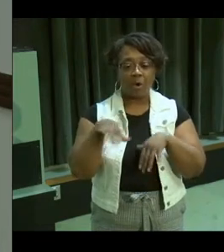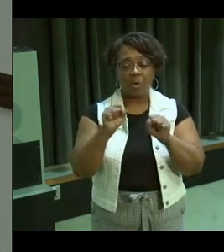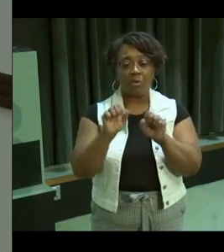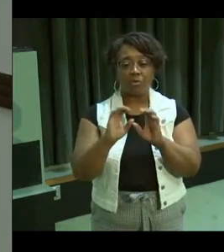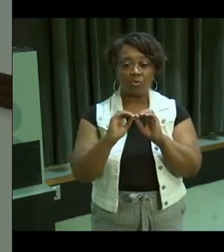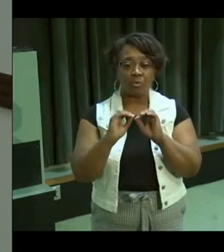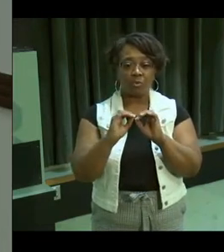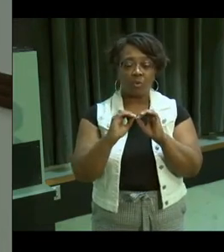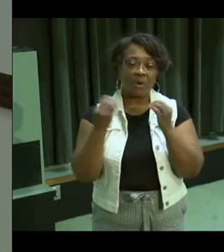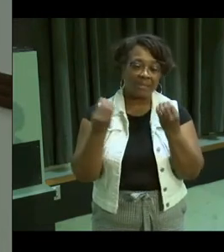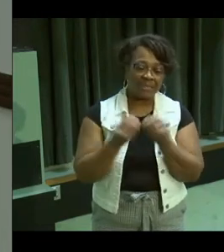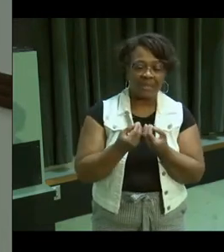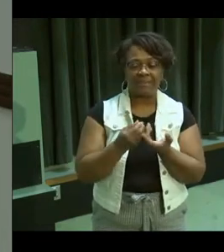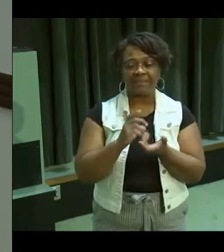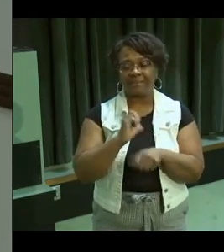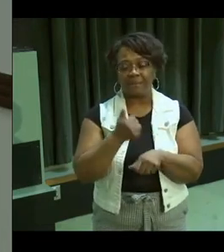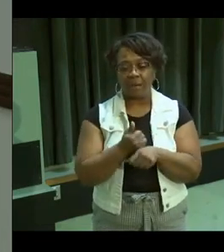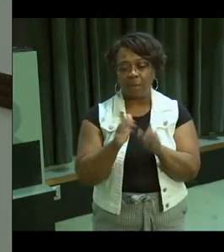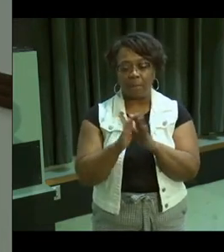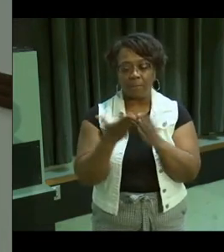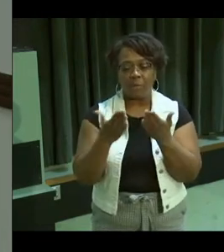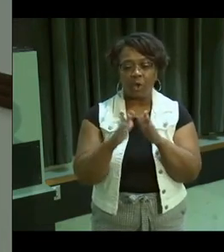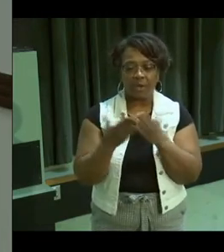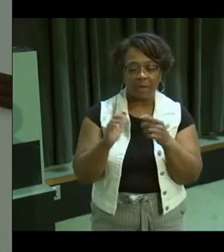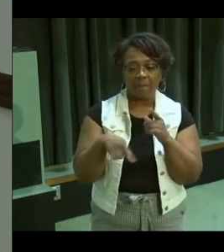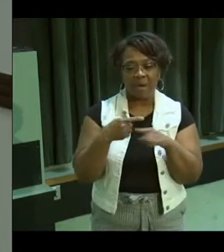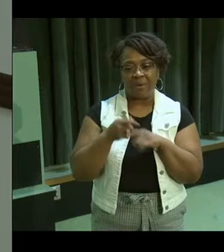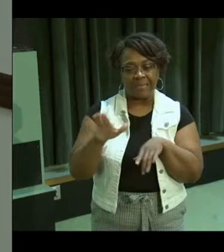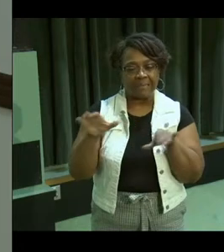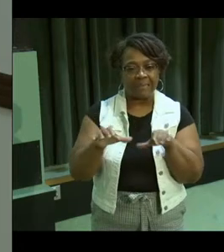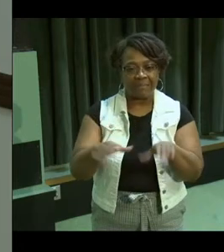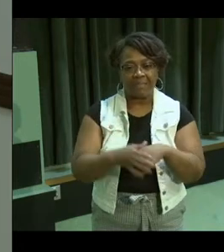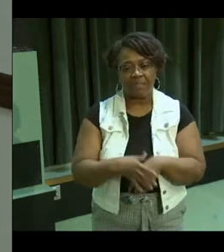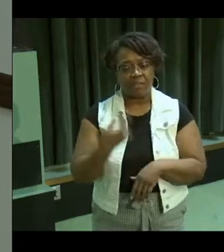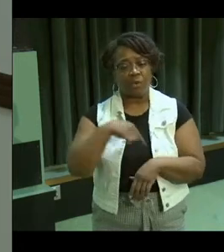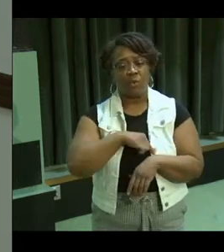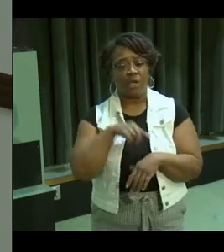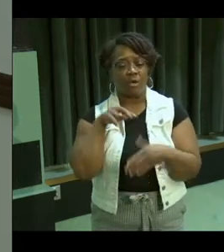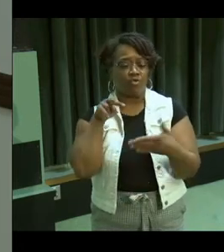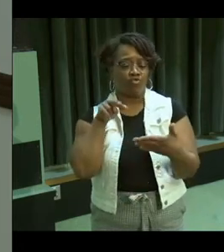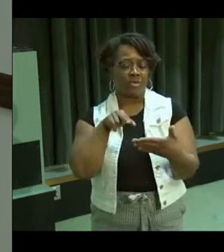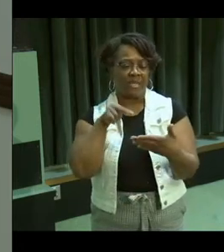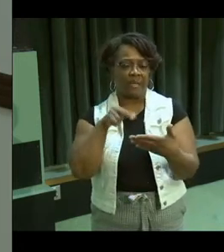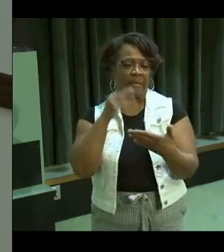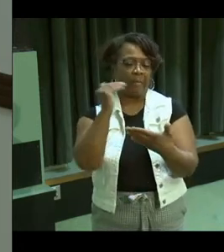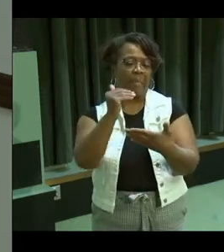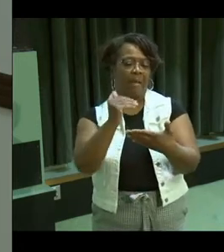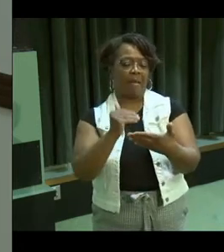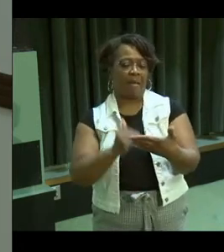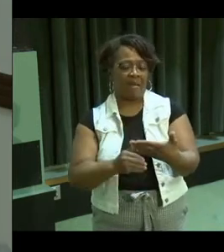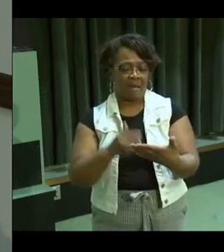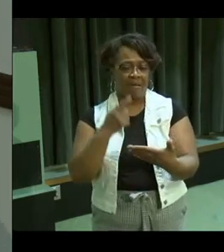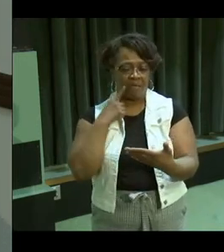book of all the stuff he was going to be doing. So we're